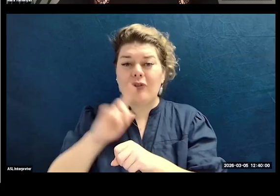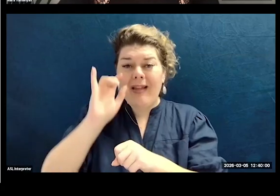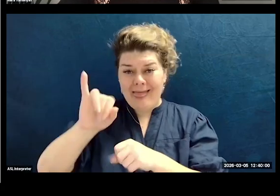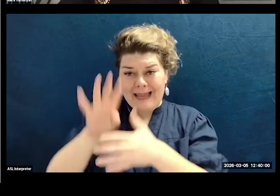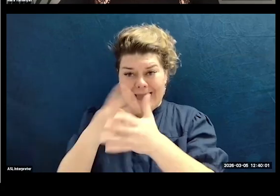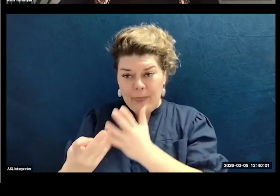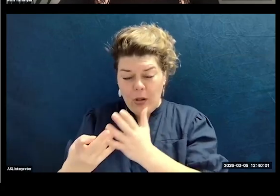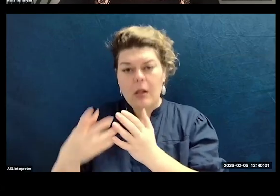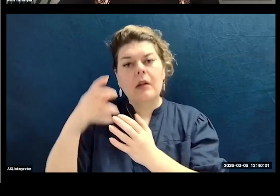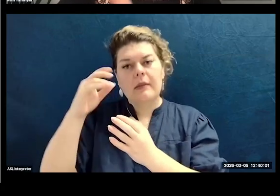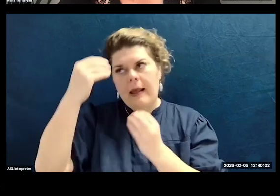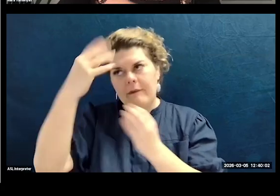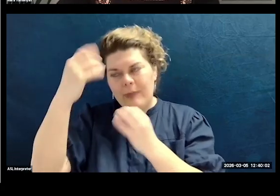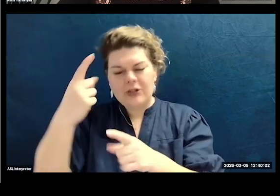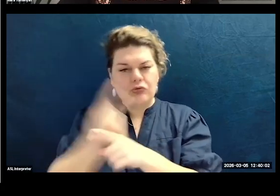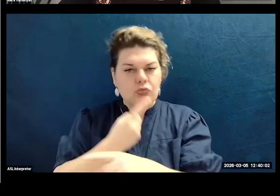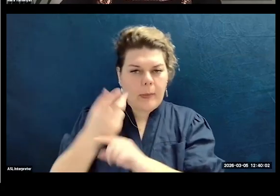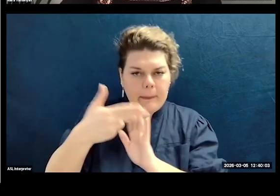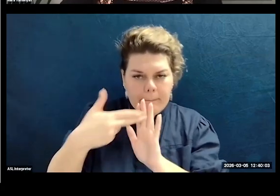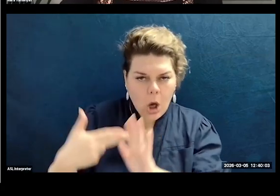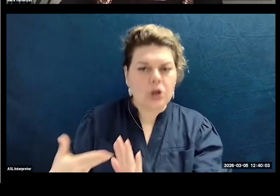are correctly marked and follow this best practices.